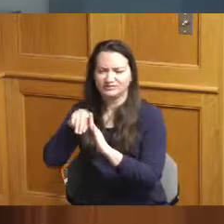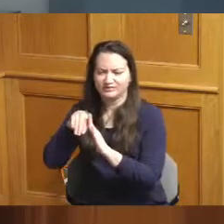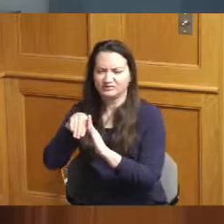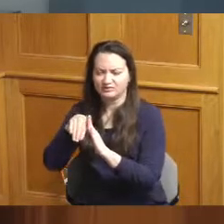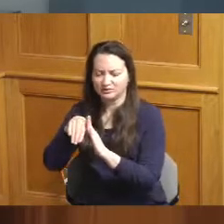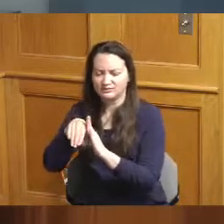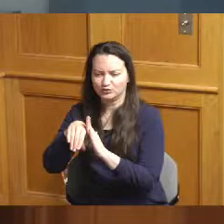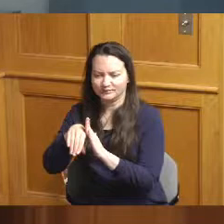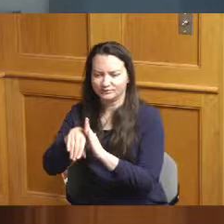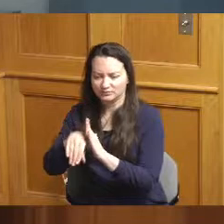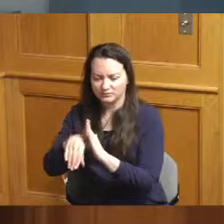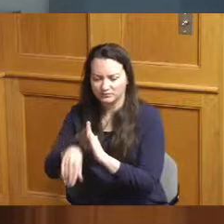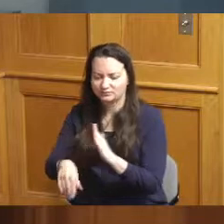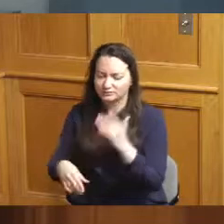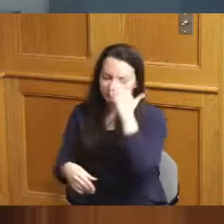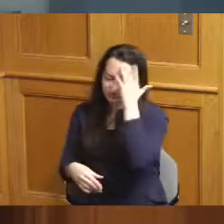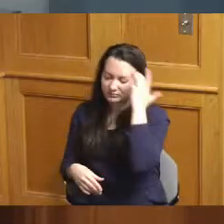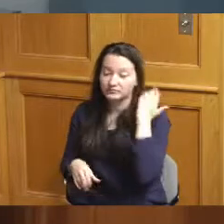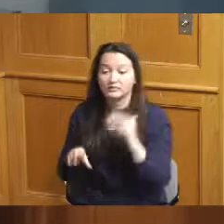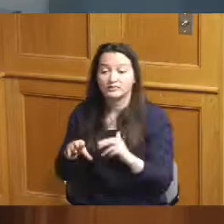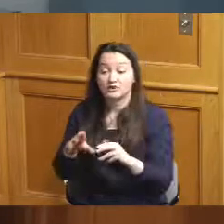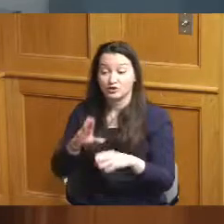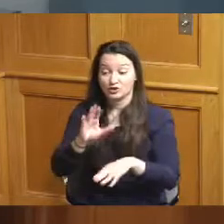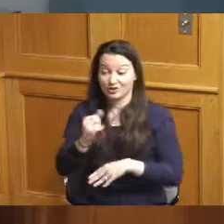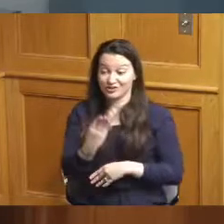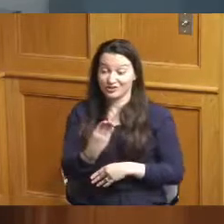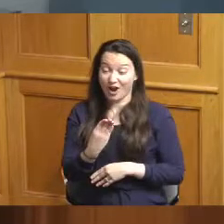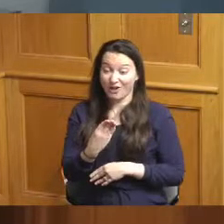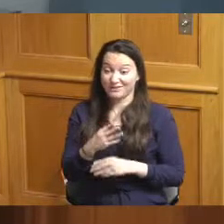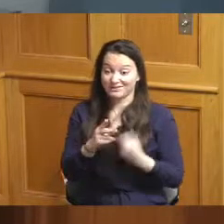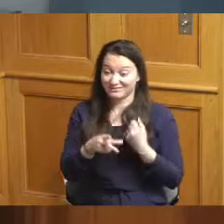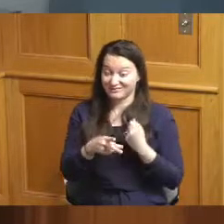they started losing all the jobs that they had created and then they started losing jobs that